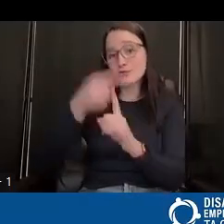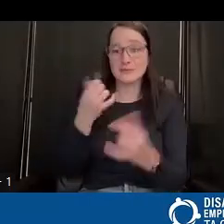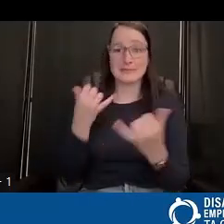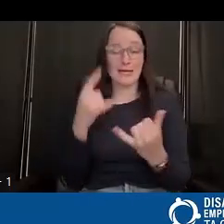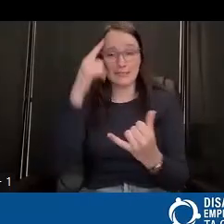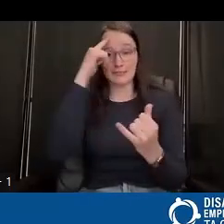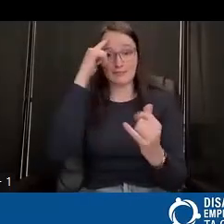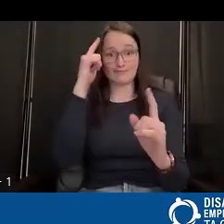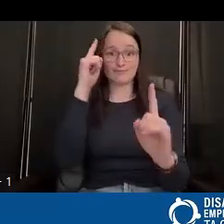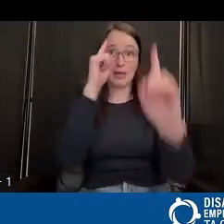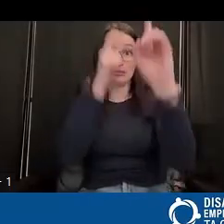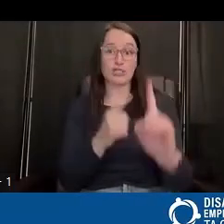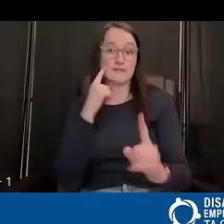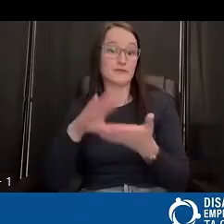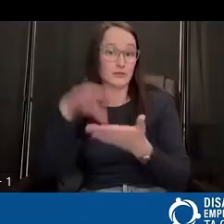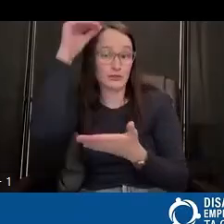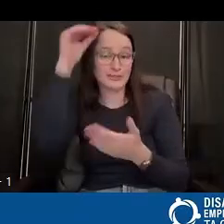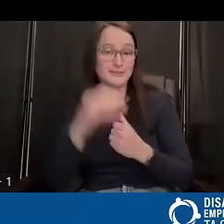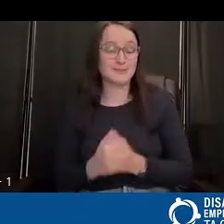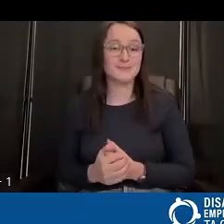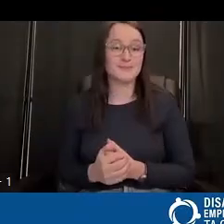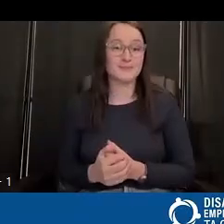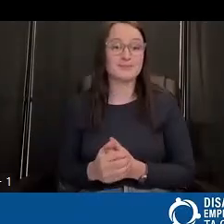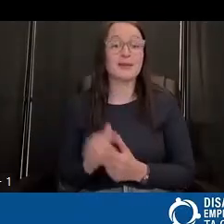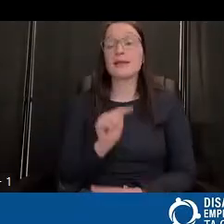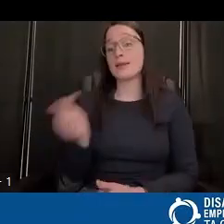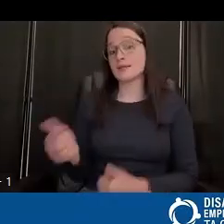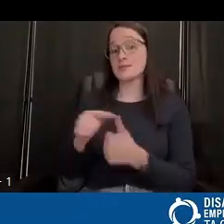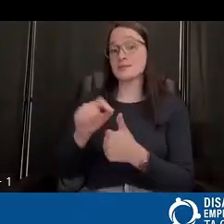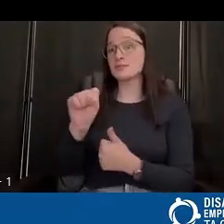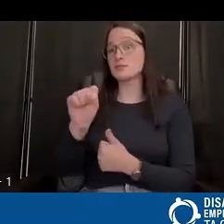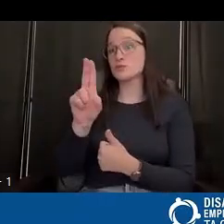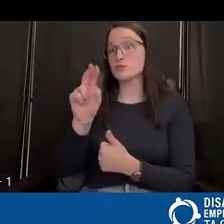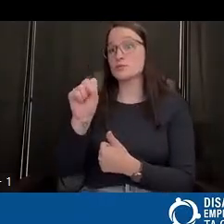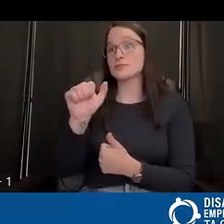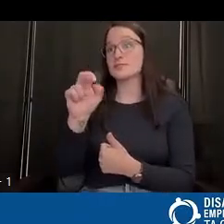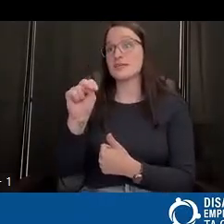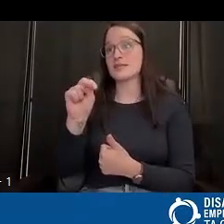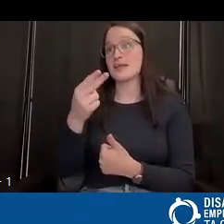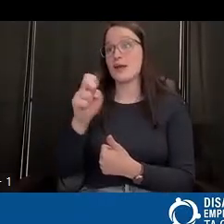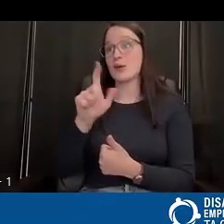Um then um we'll hear from Susan Harrell from WISE around the origin story and key components of the